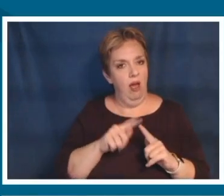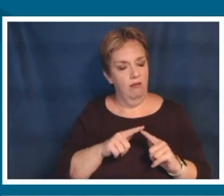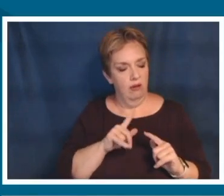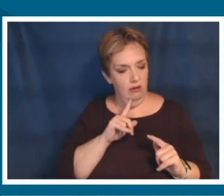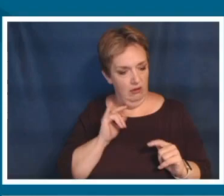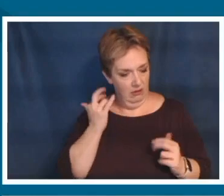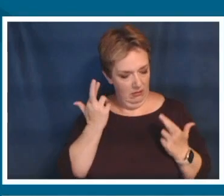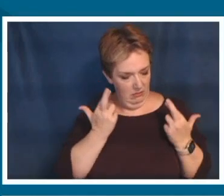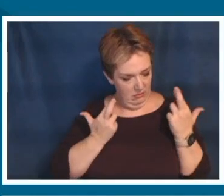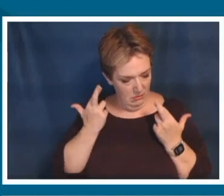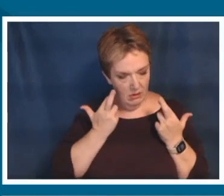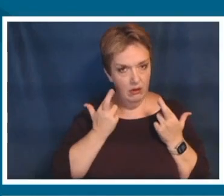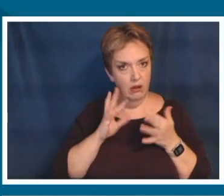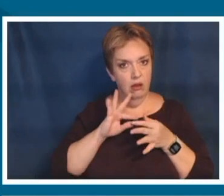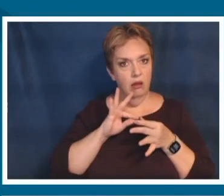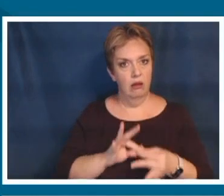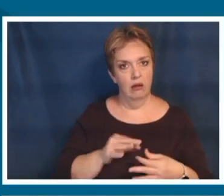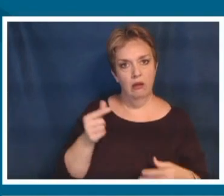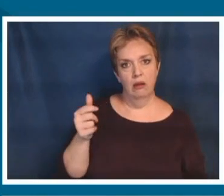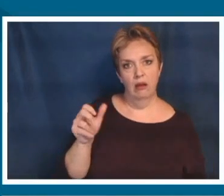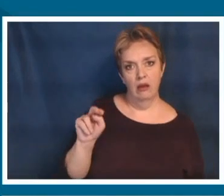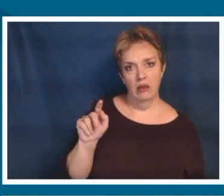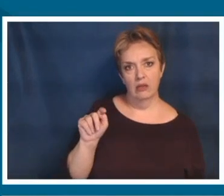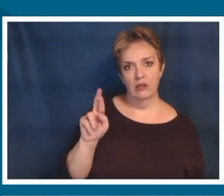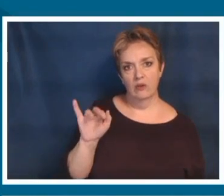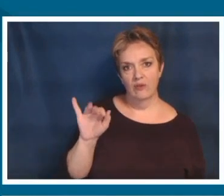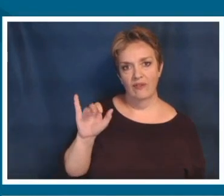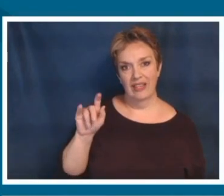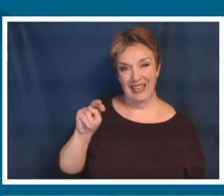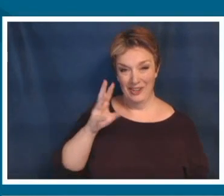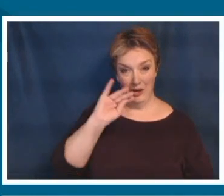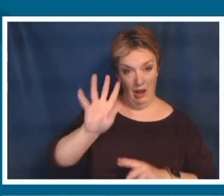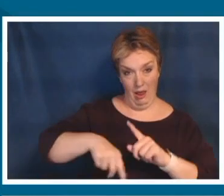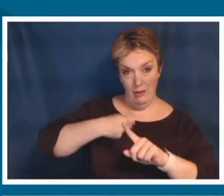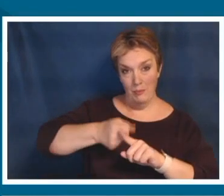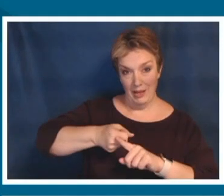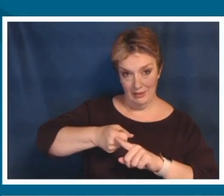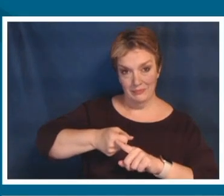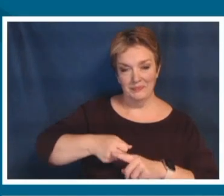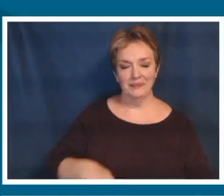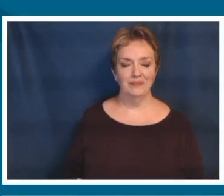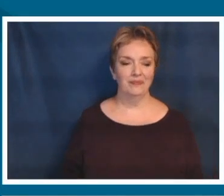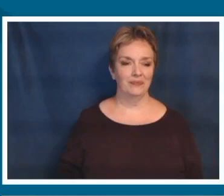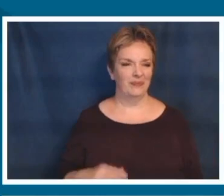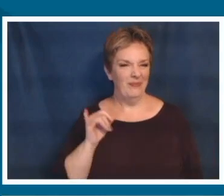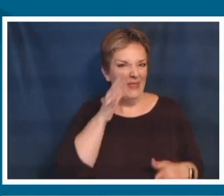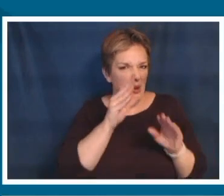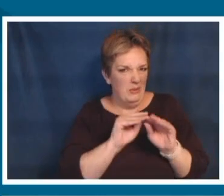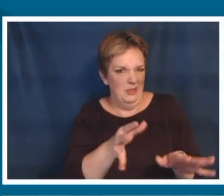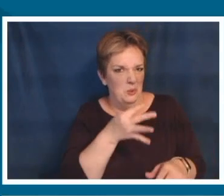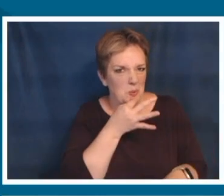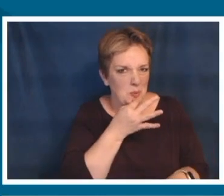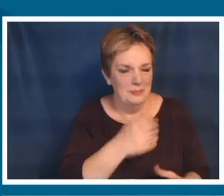next slide okay another great benefit of doing